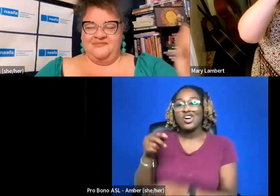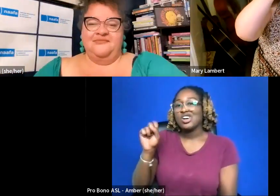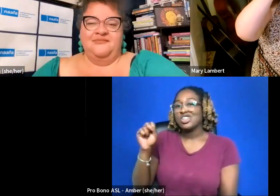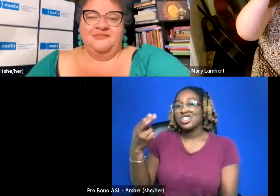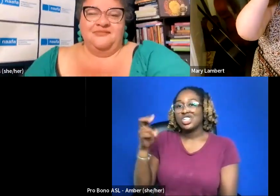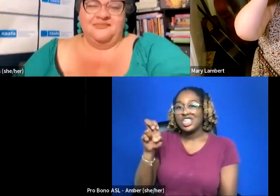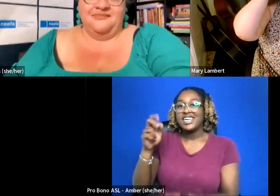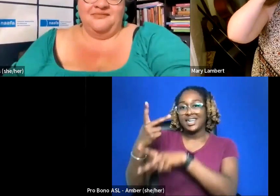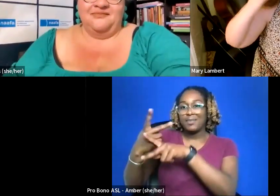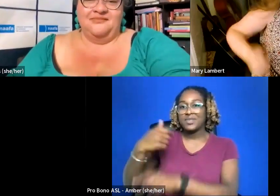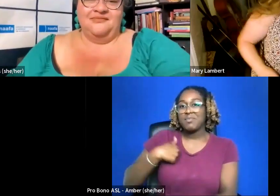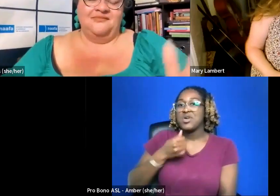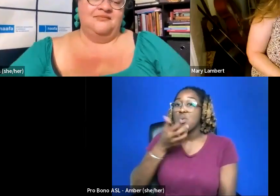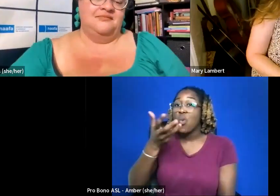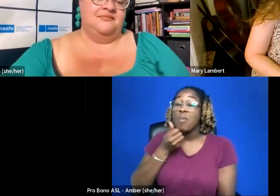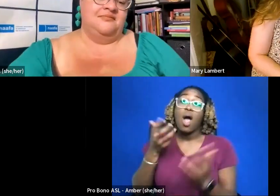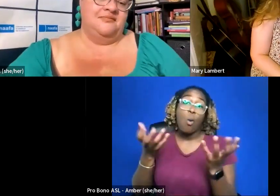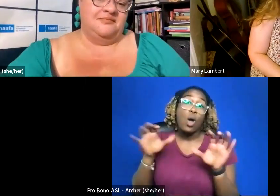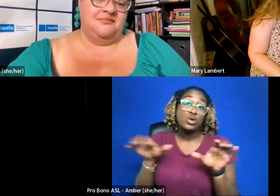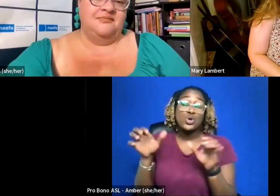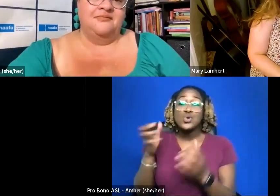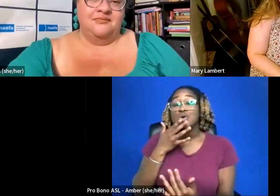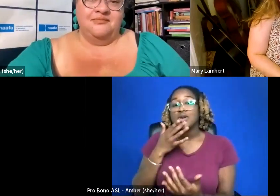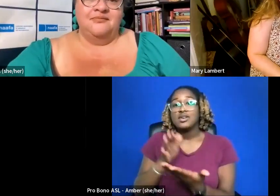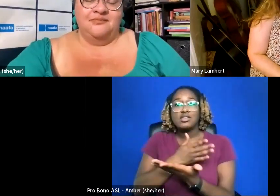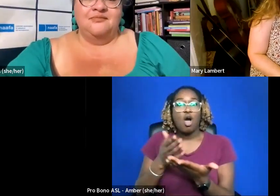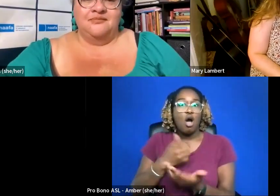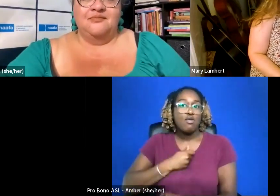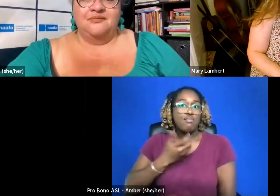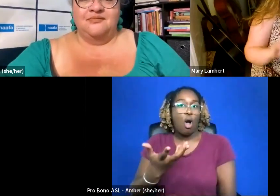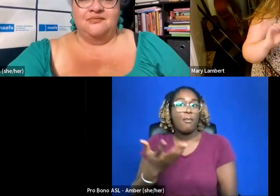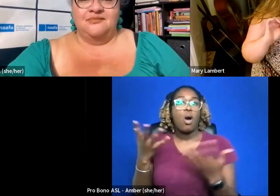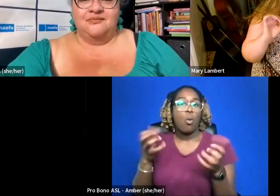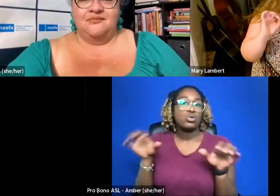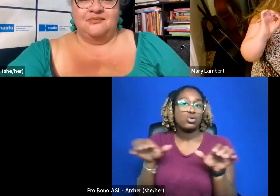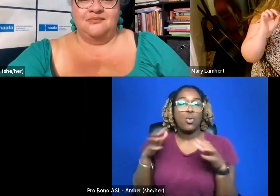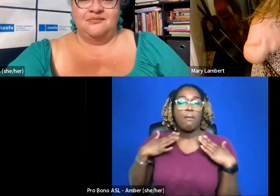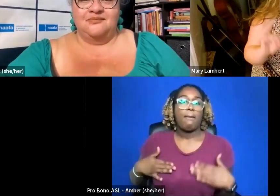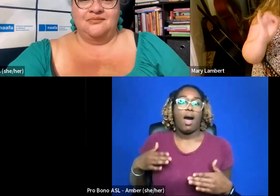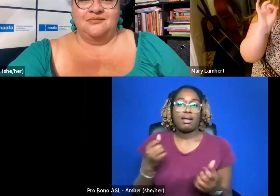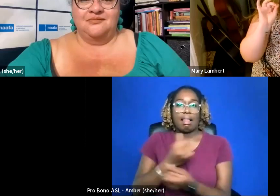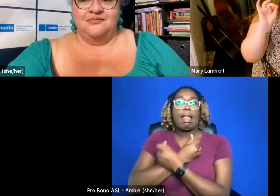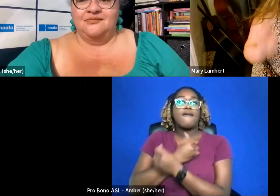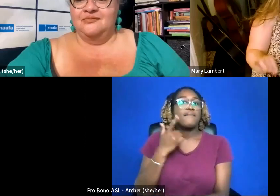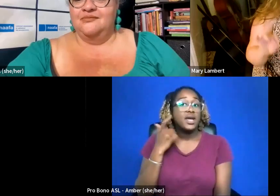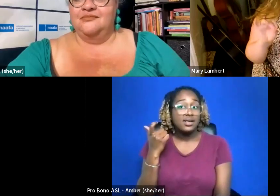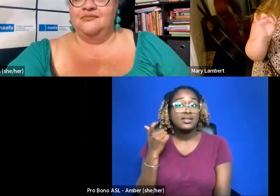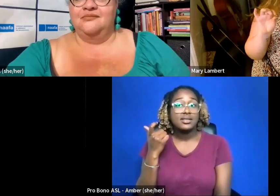I wanted to do a song poem. I wanted to do Body Love because it was so it was so integral